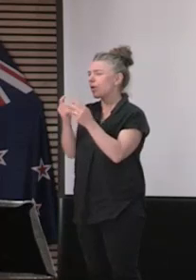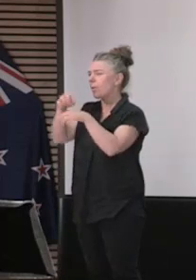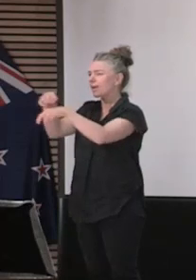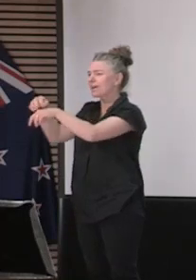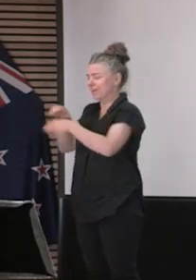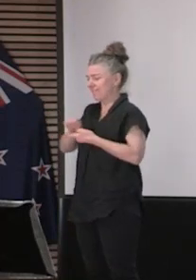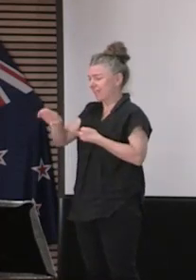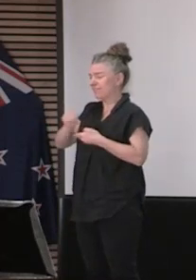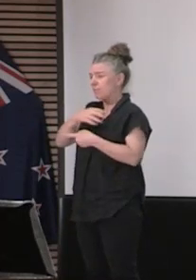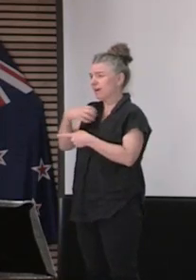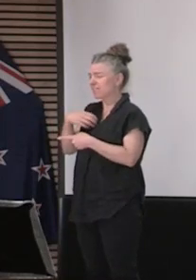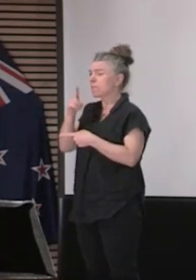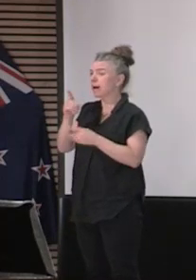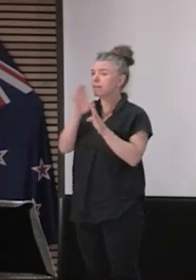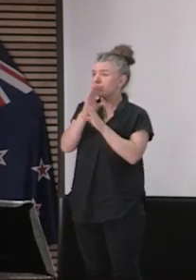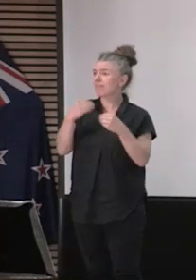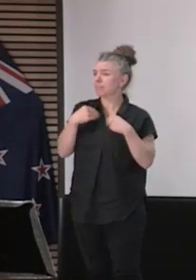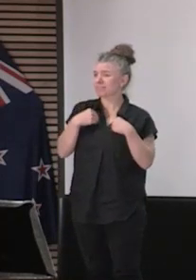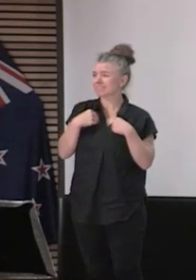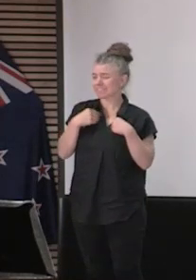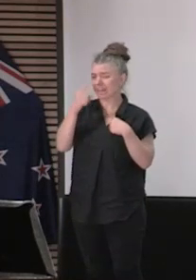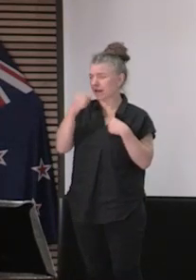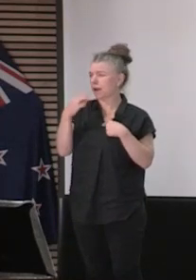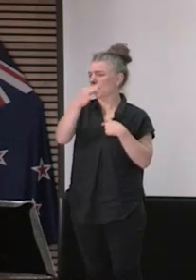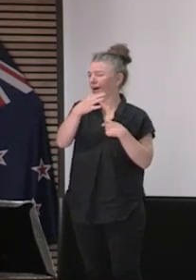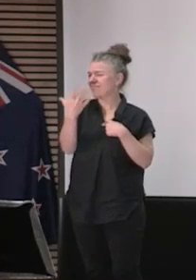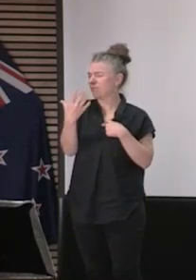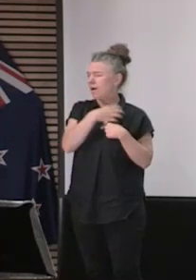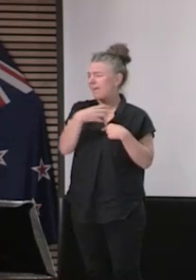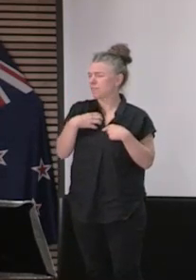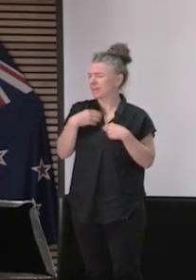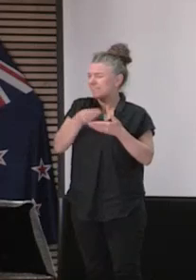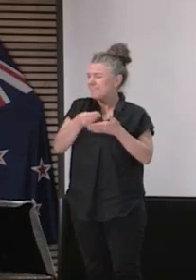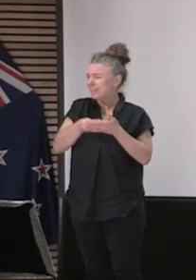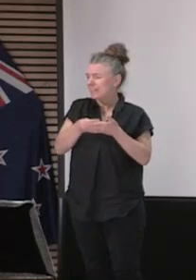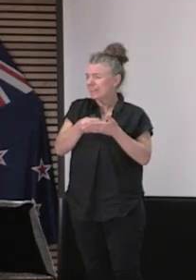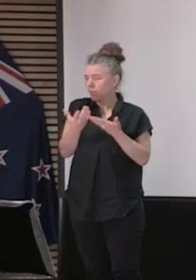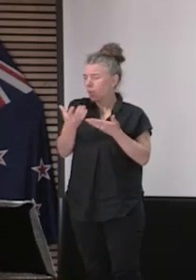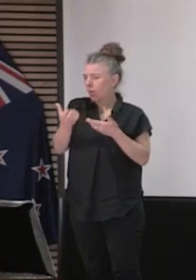Othersoutside of that, generally areable to access the wagesubsidy. So I wouldn't mindlooking at the example ofyou've given.